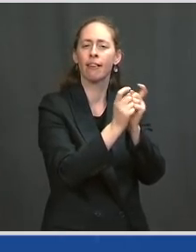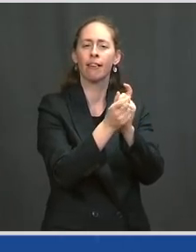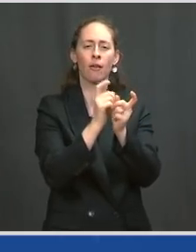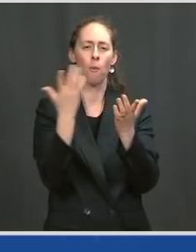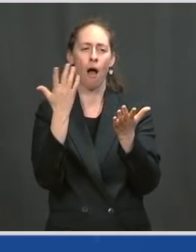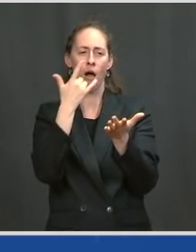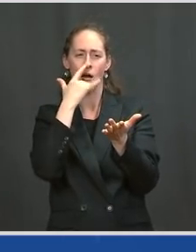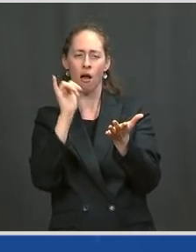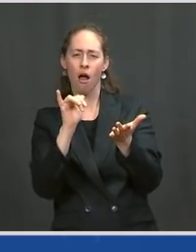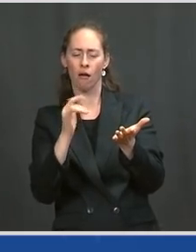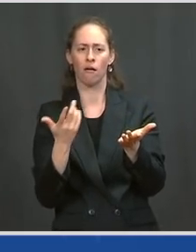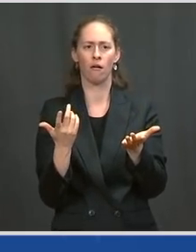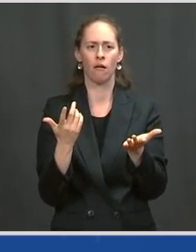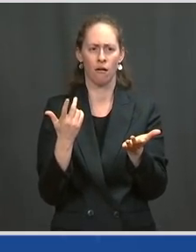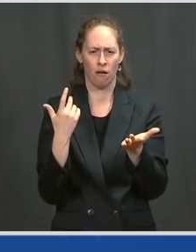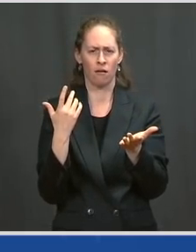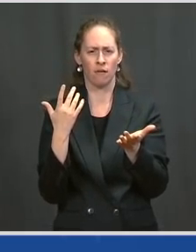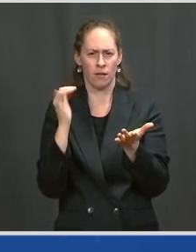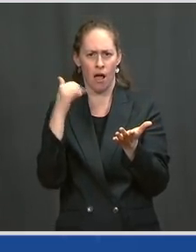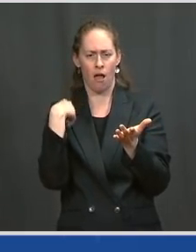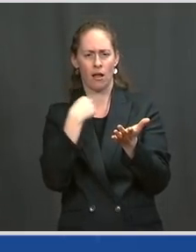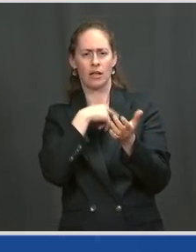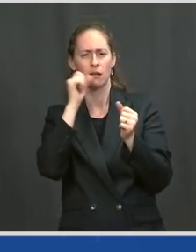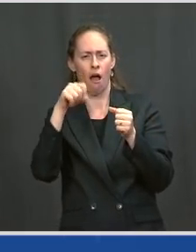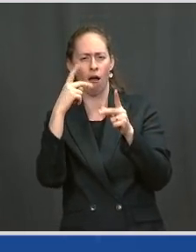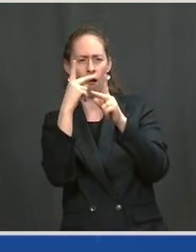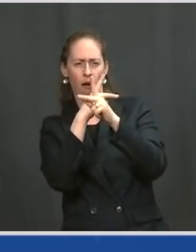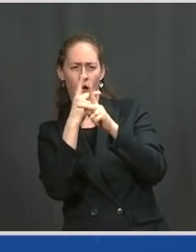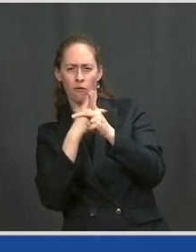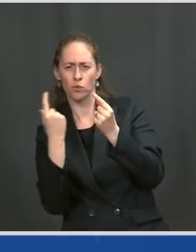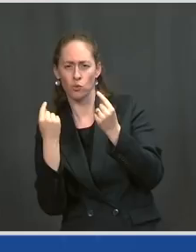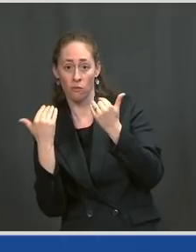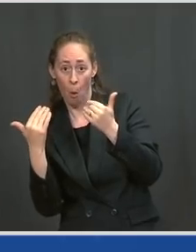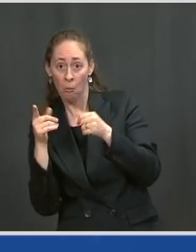I also want to offer a bit more detail on the month's jobs numbers, in particular.